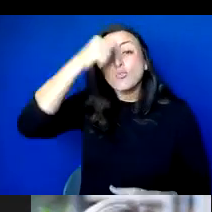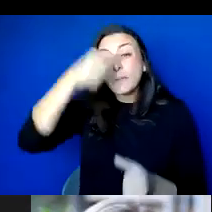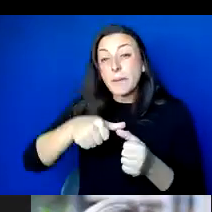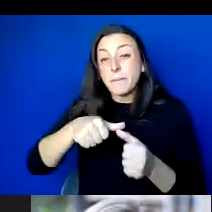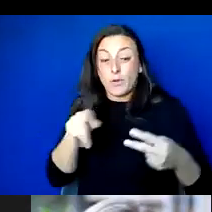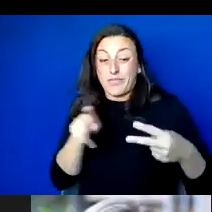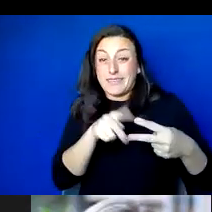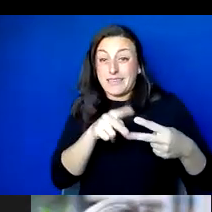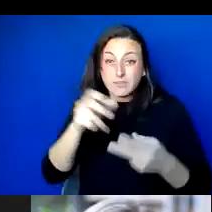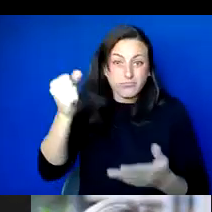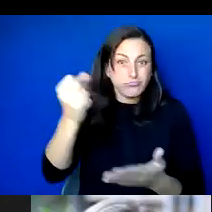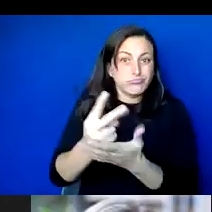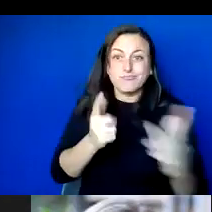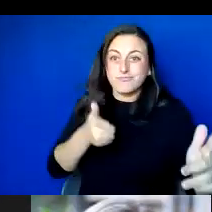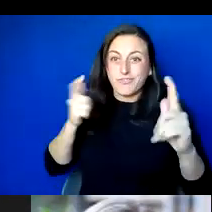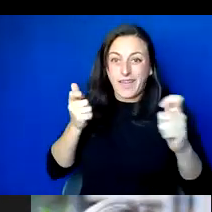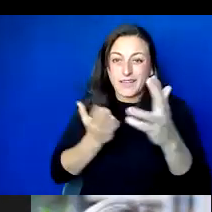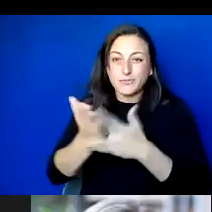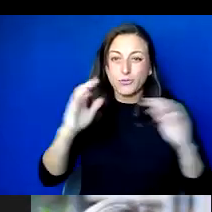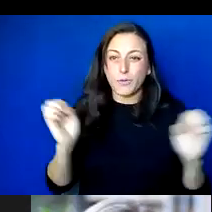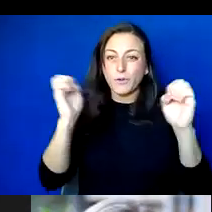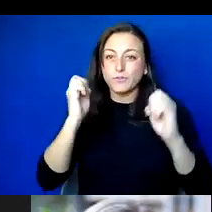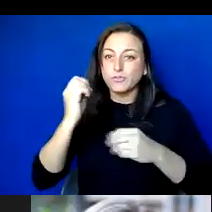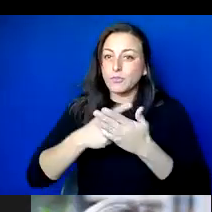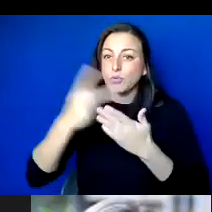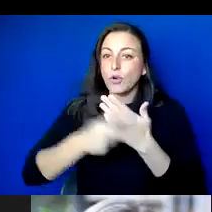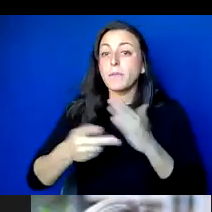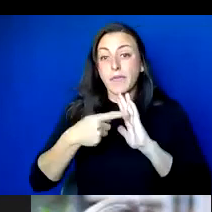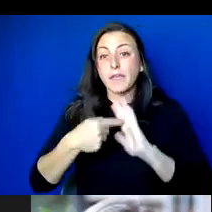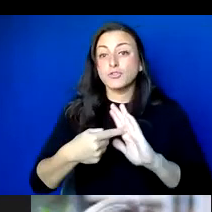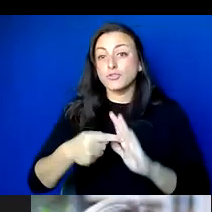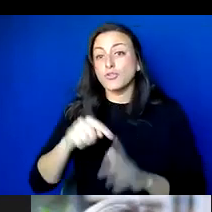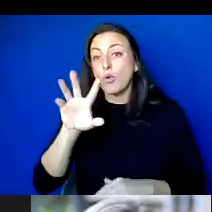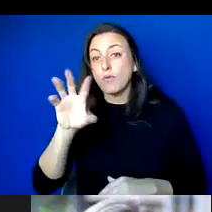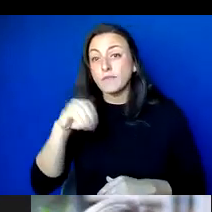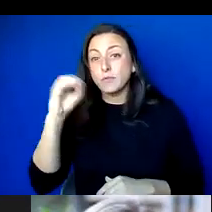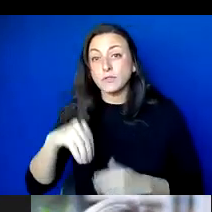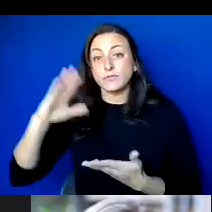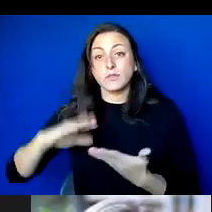and while they did show 50 to 70% reductions in hospitalizations and clinic visits,